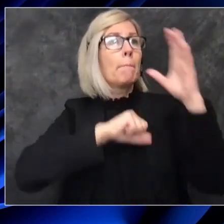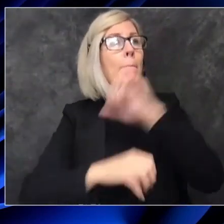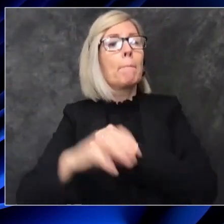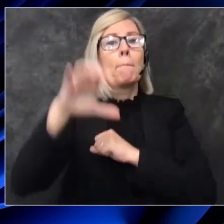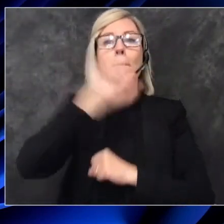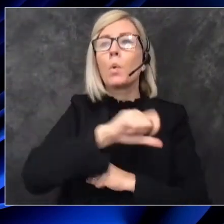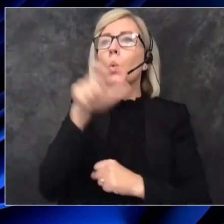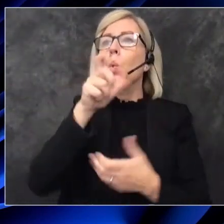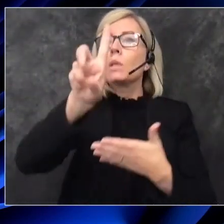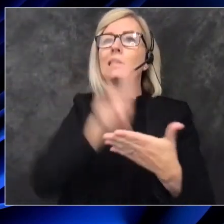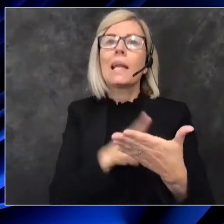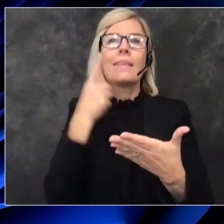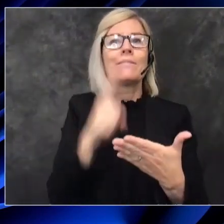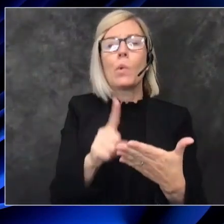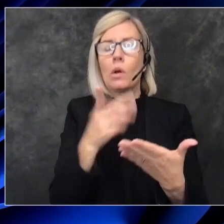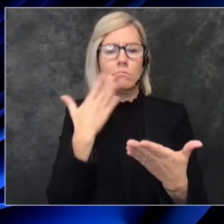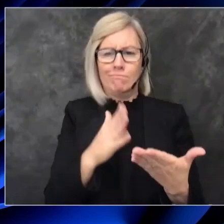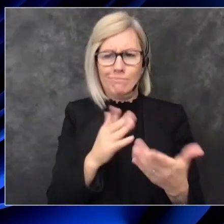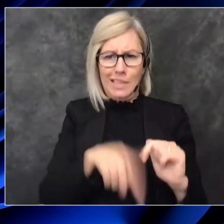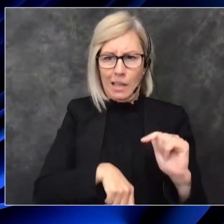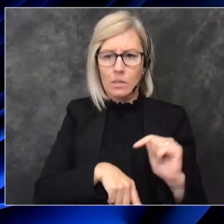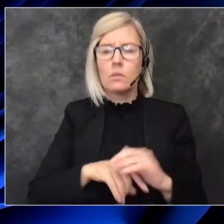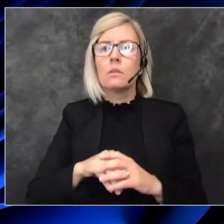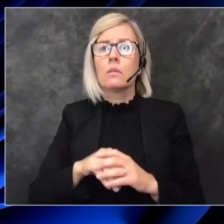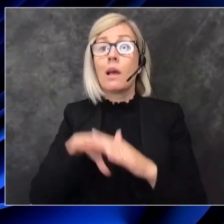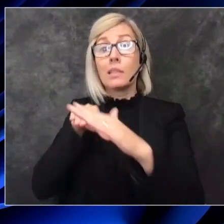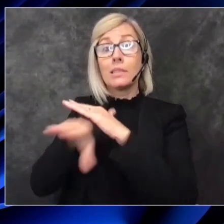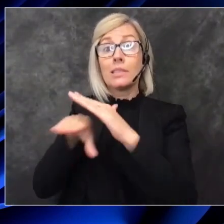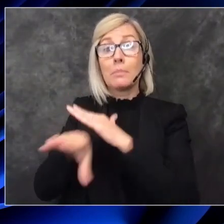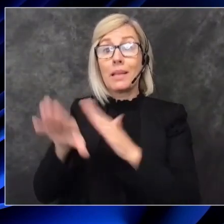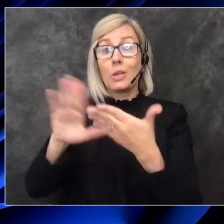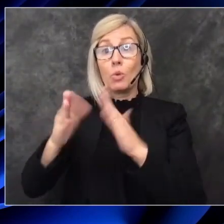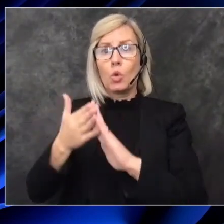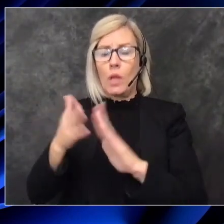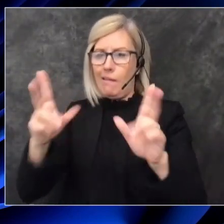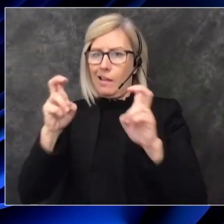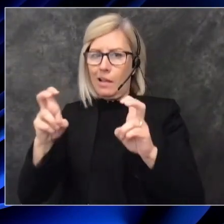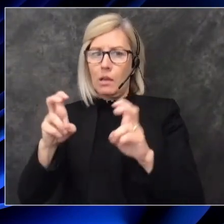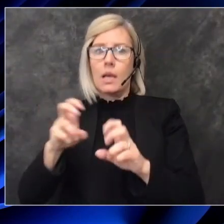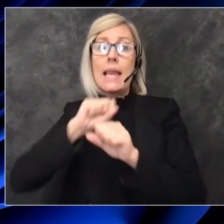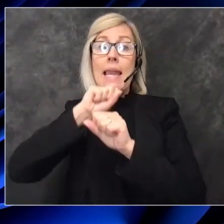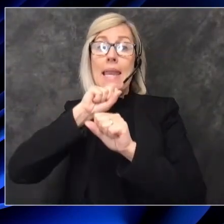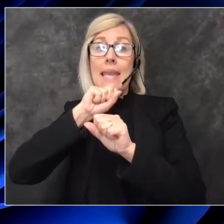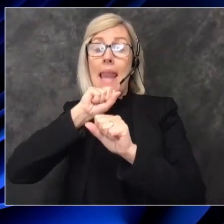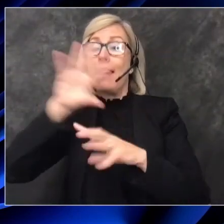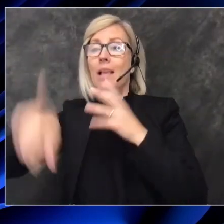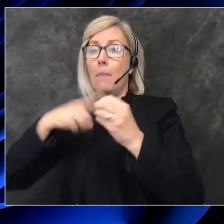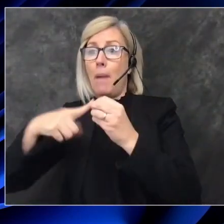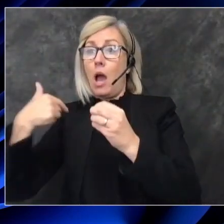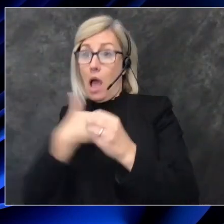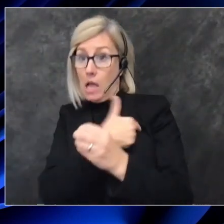for in the accessibility community, there is a saying nothing about us without us. The only way to solve